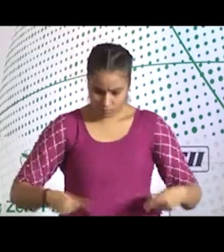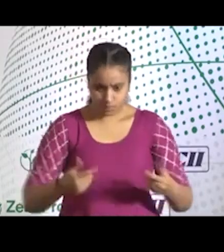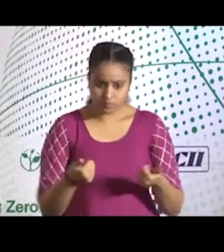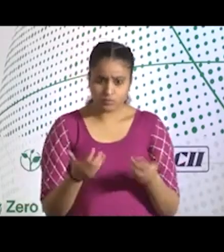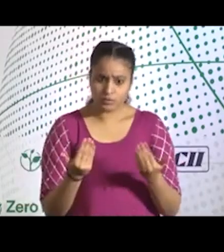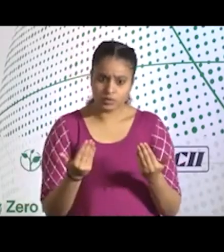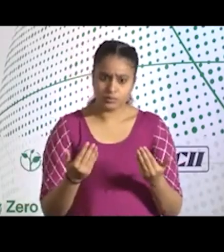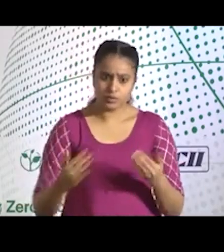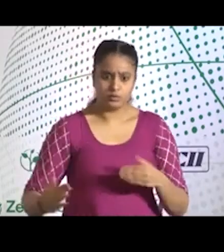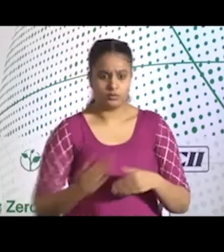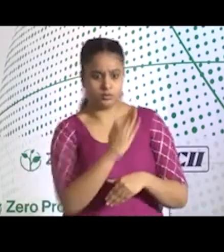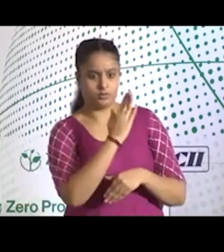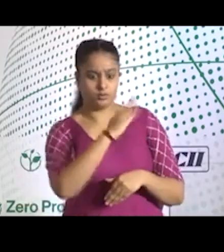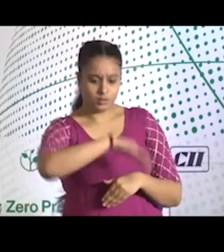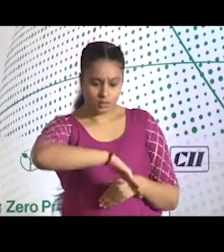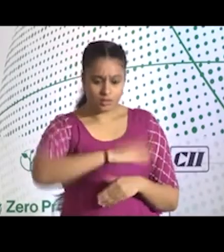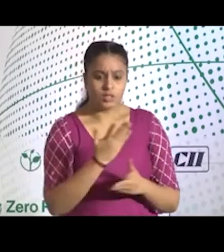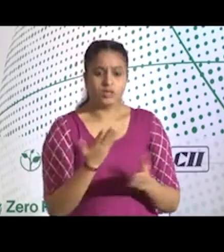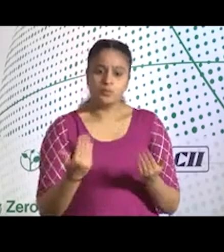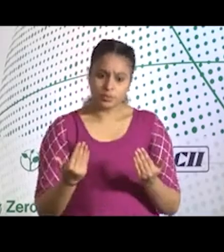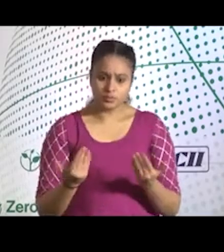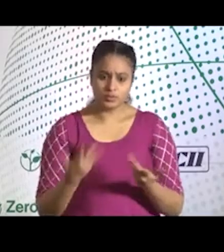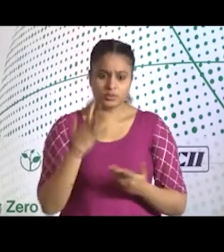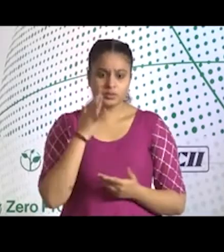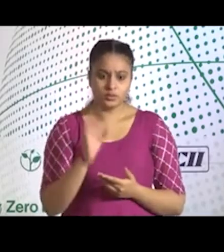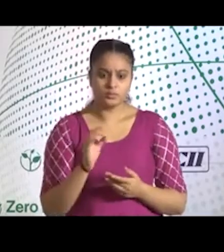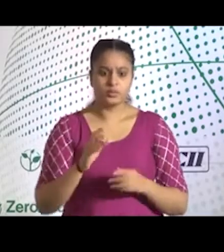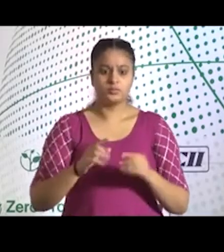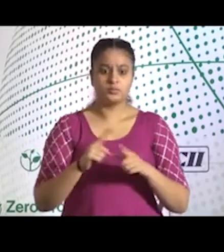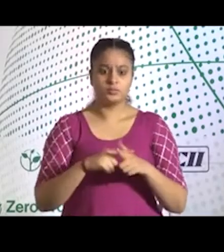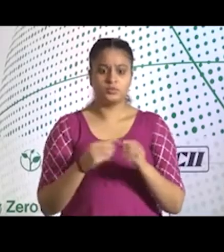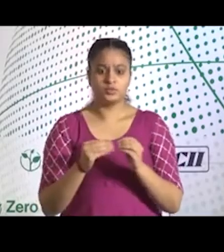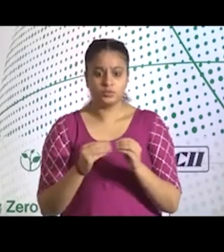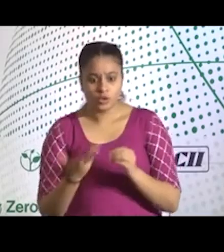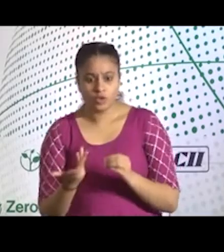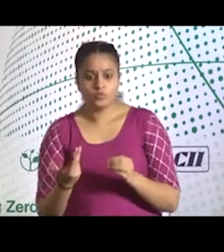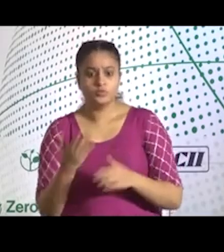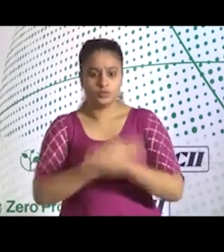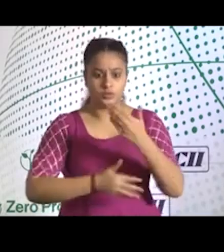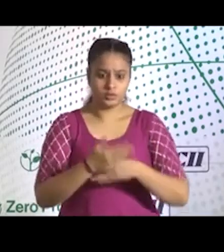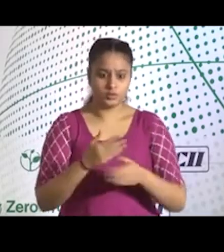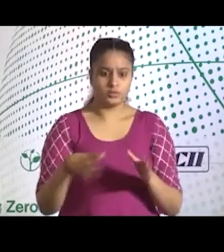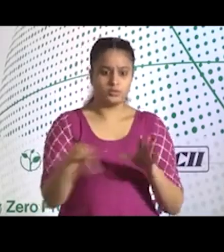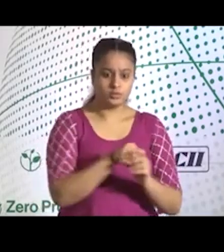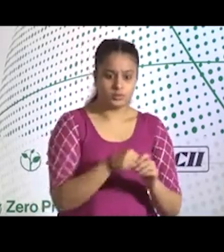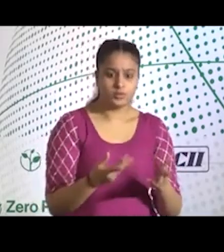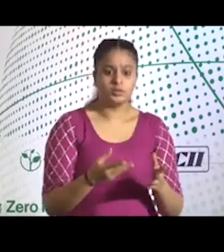which is why the hiring of PWT has become more and more important.